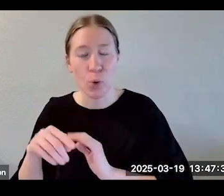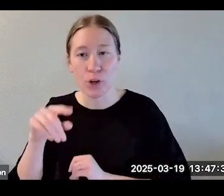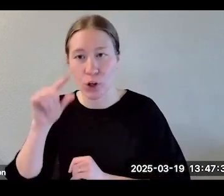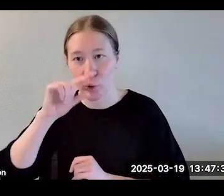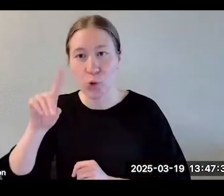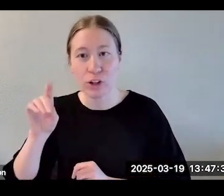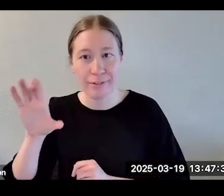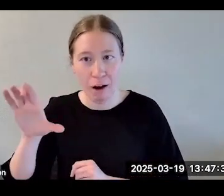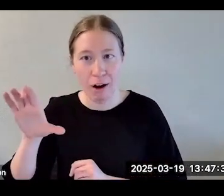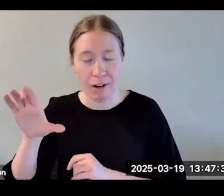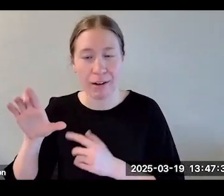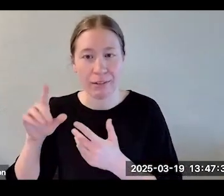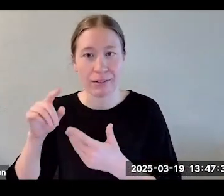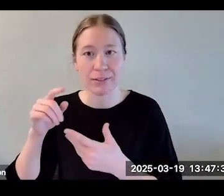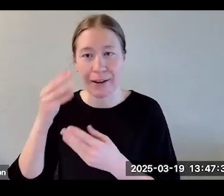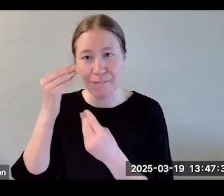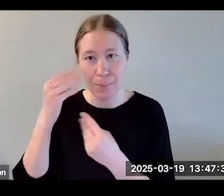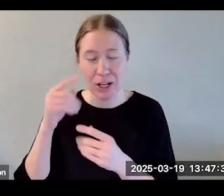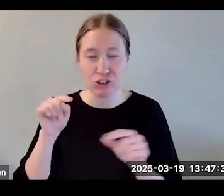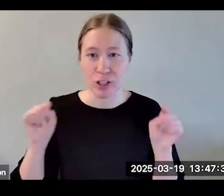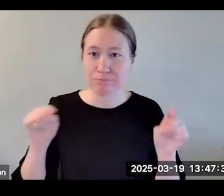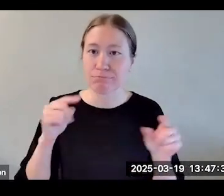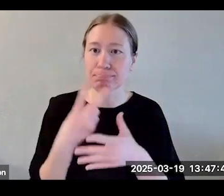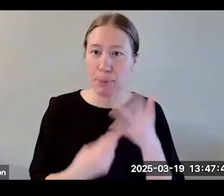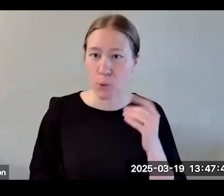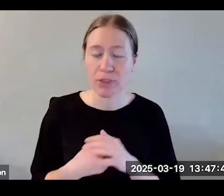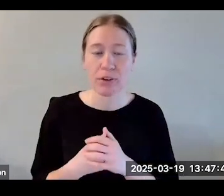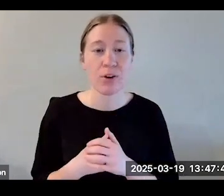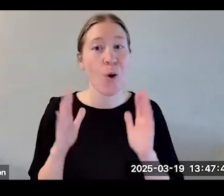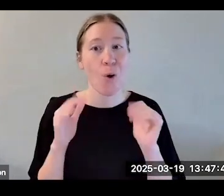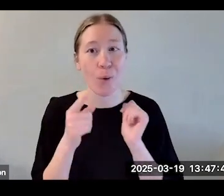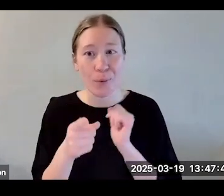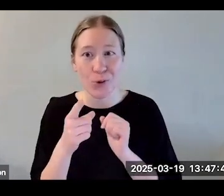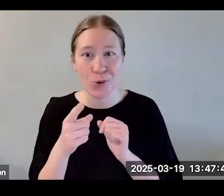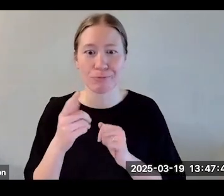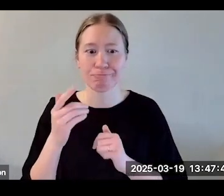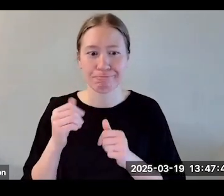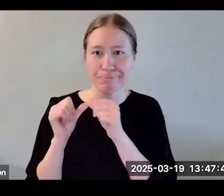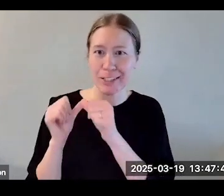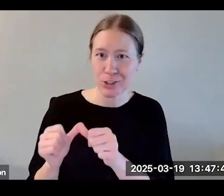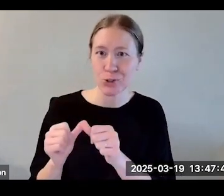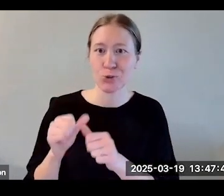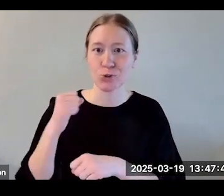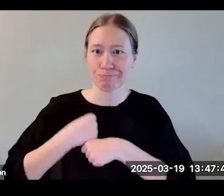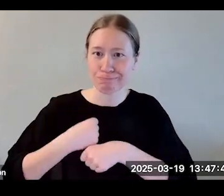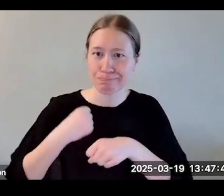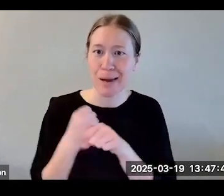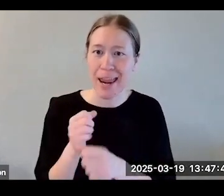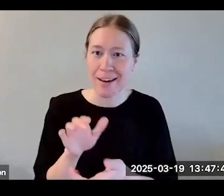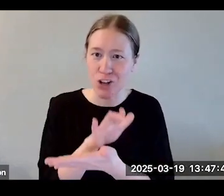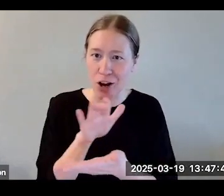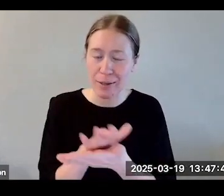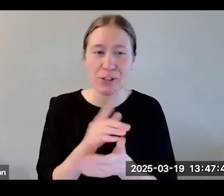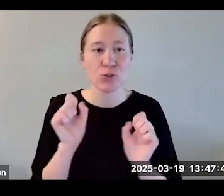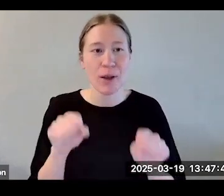But we really hope that, as you're creating new documents, you can think about these three questions. And there's other accessibility considerations